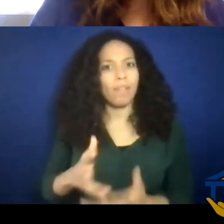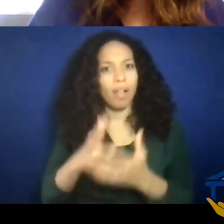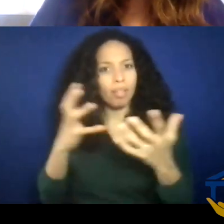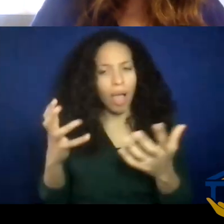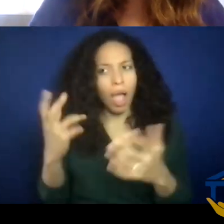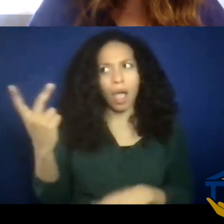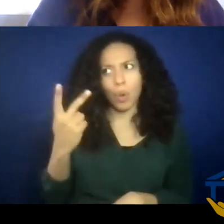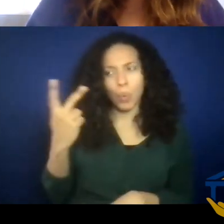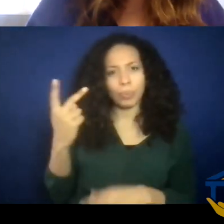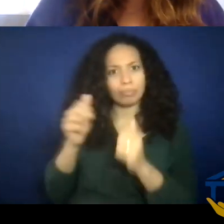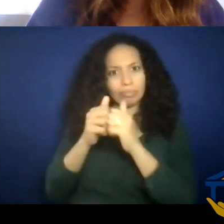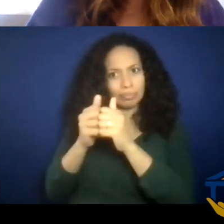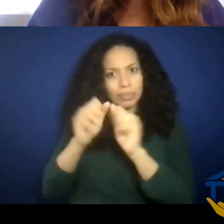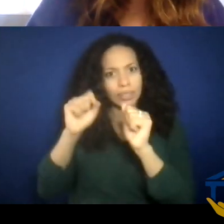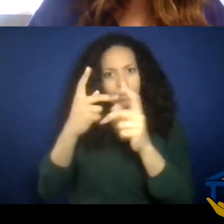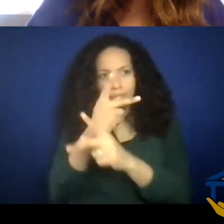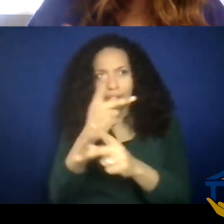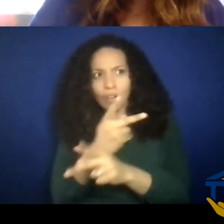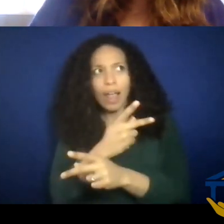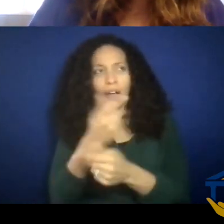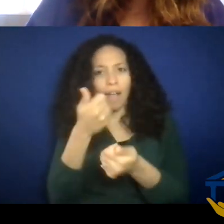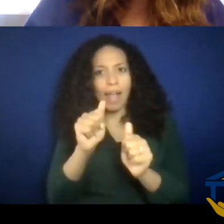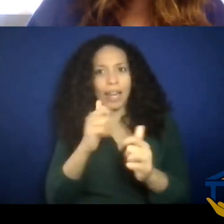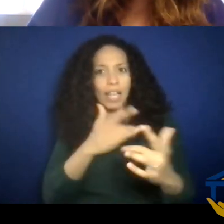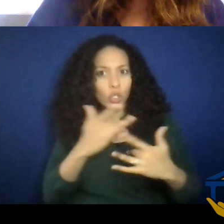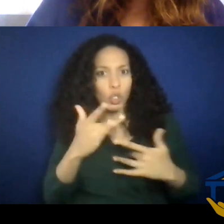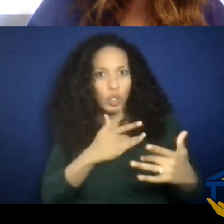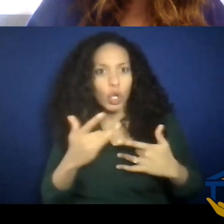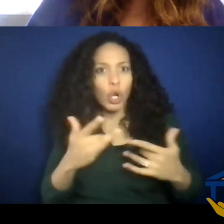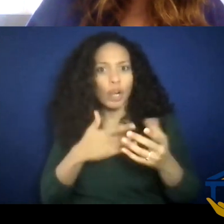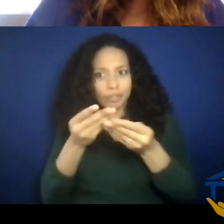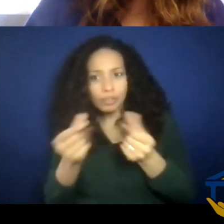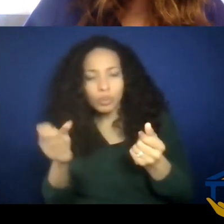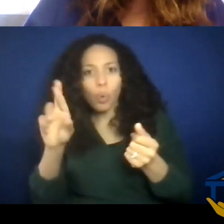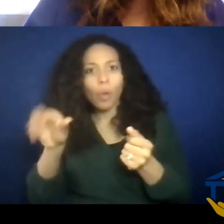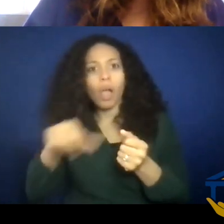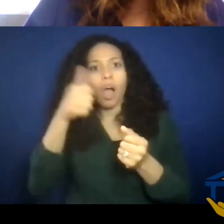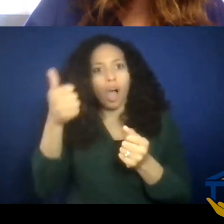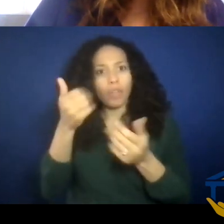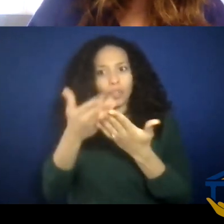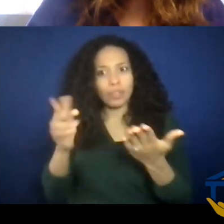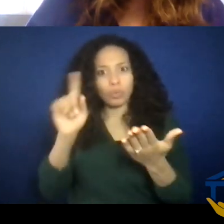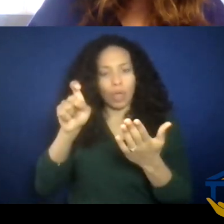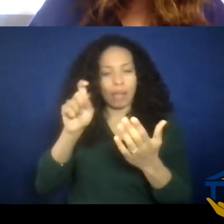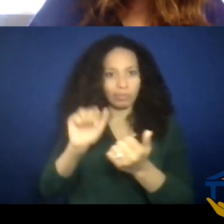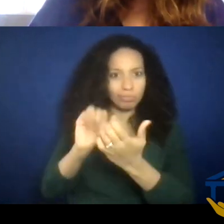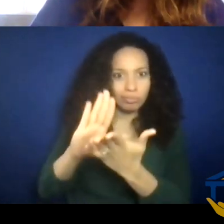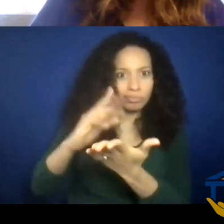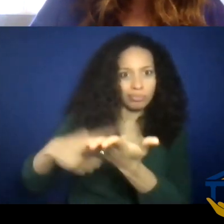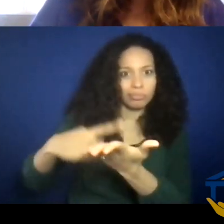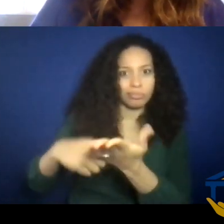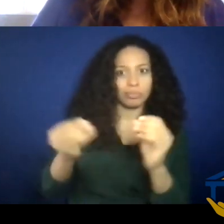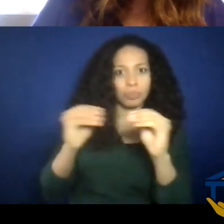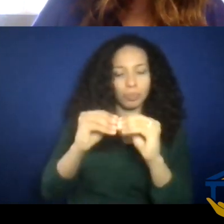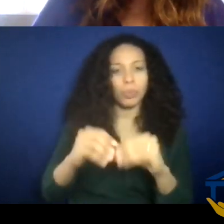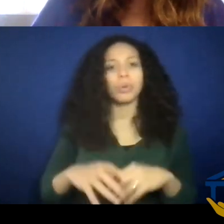ongoing concerns or further things that need to be addressed. You can make lists of follow-up tasks